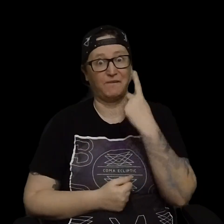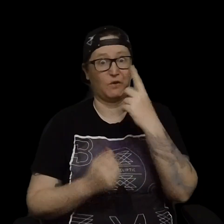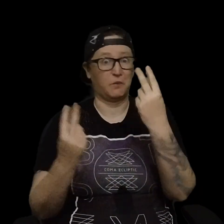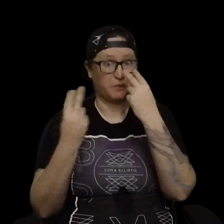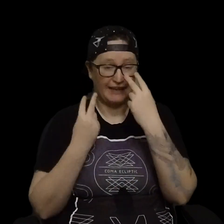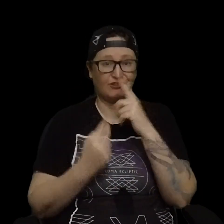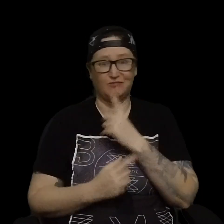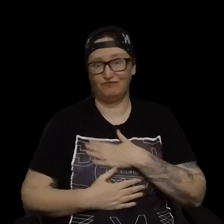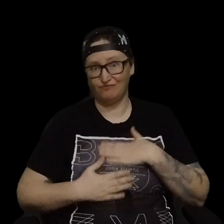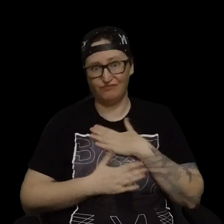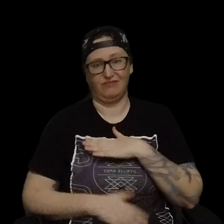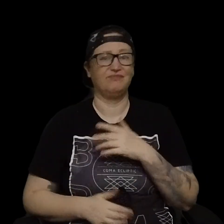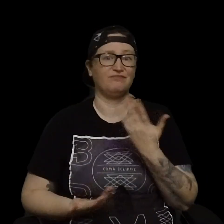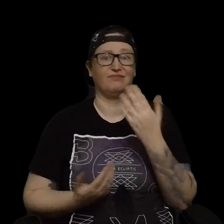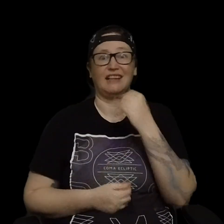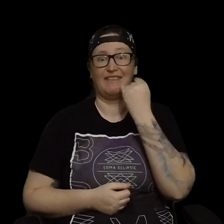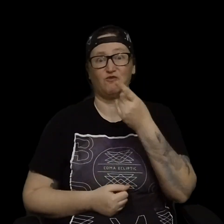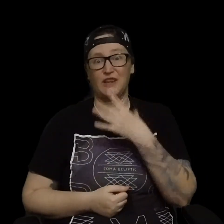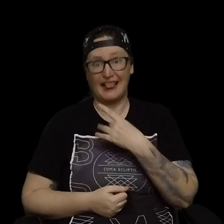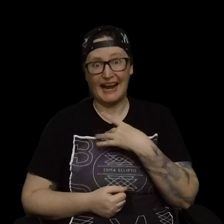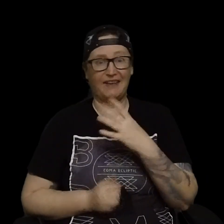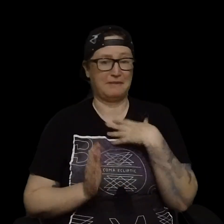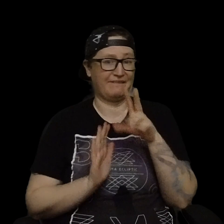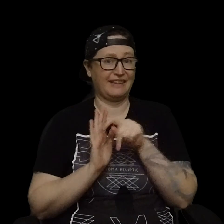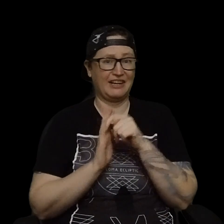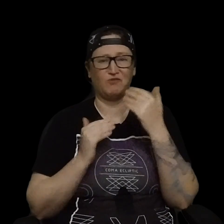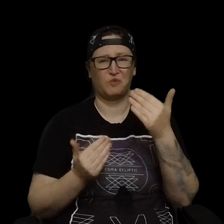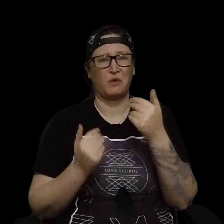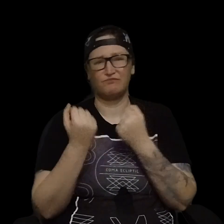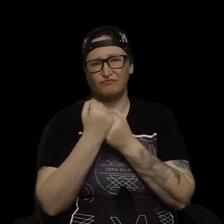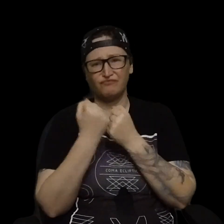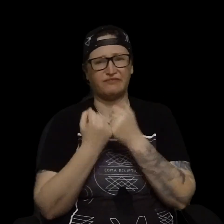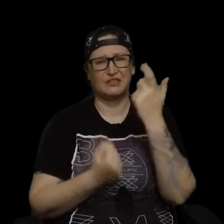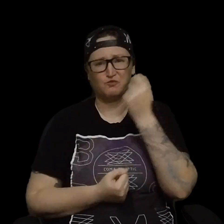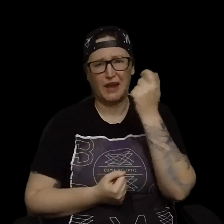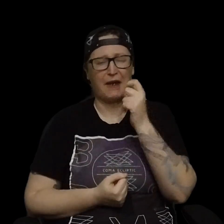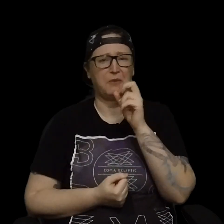so thank you so much for watching I really appreciate it if you liked my video go ahead